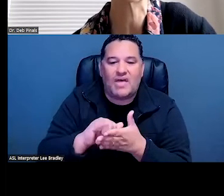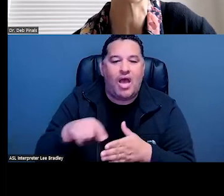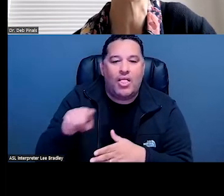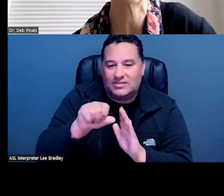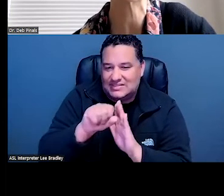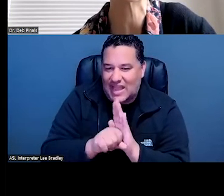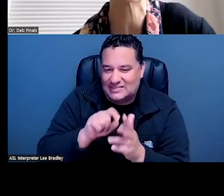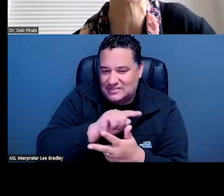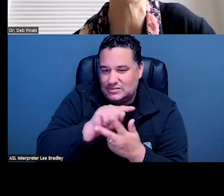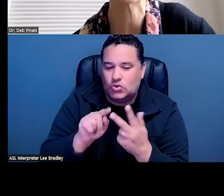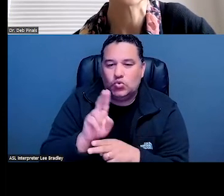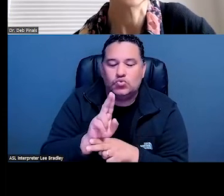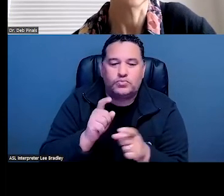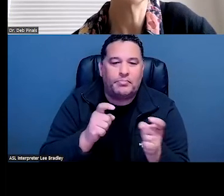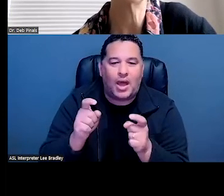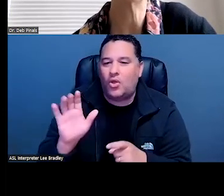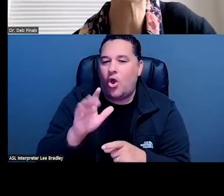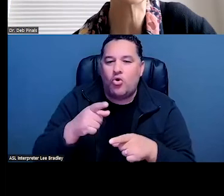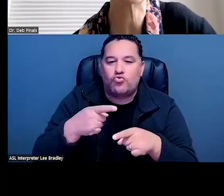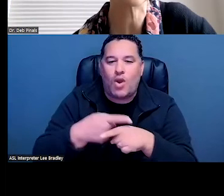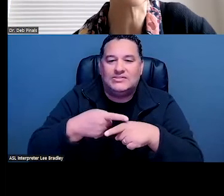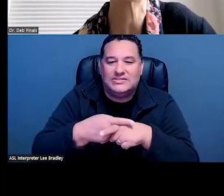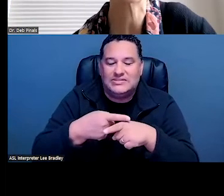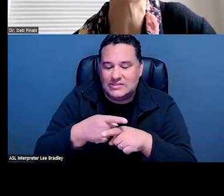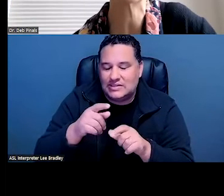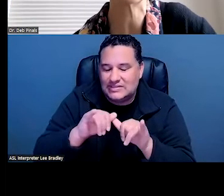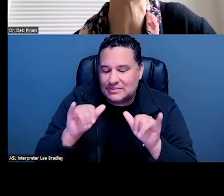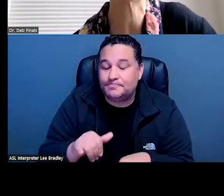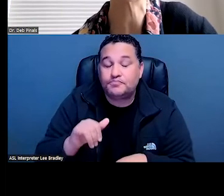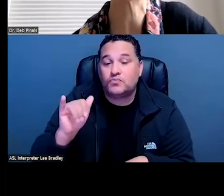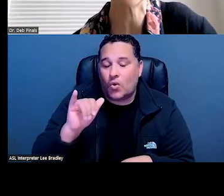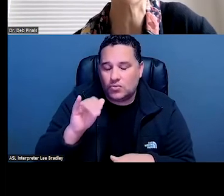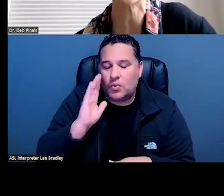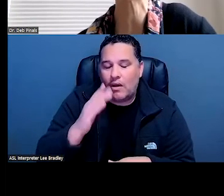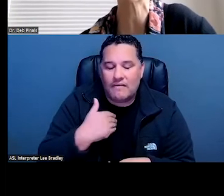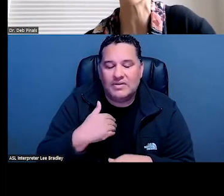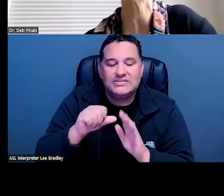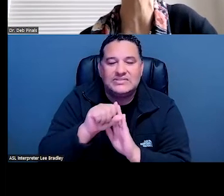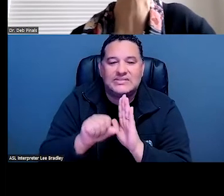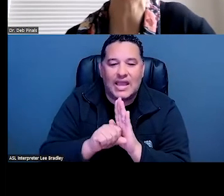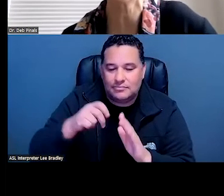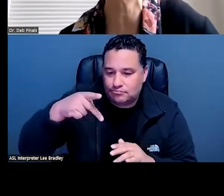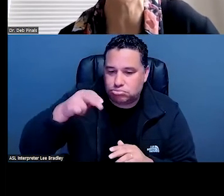SEE WHAT THE DASH BOARDS ARE LOOKING LIKE. THAT THESE STATES ARE USING TO MANAGE THEIR, THEIR CRISIS SYSTEM